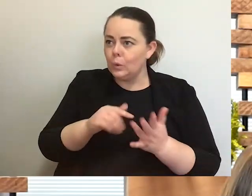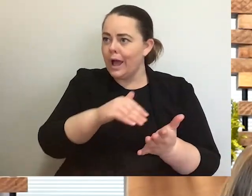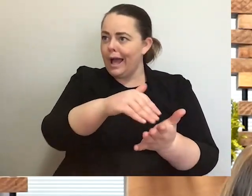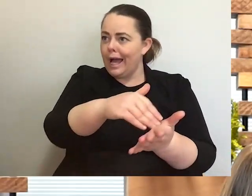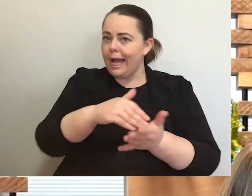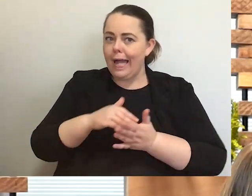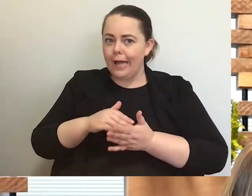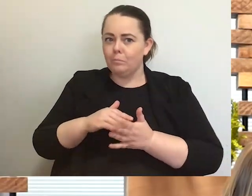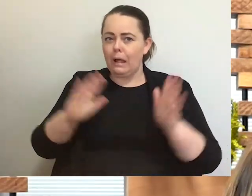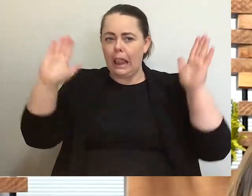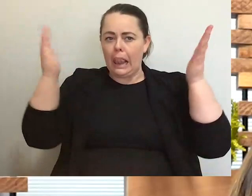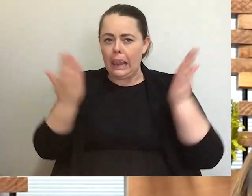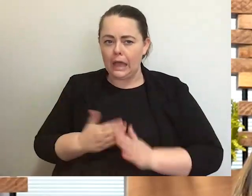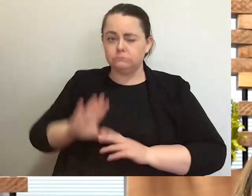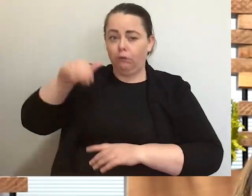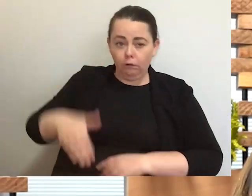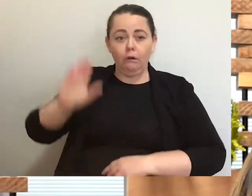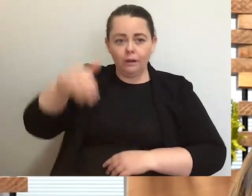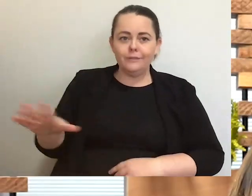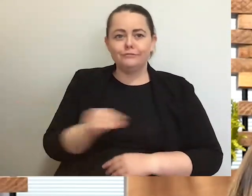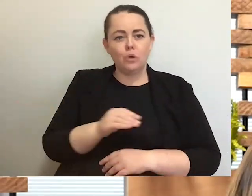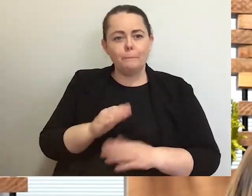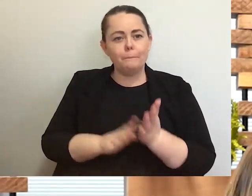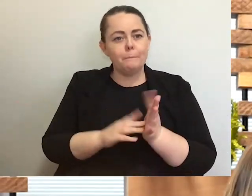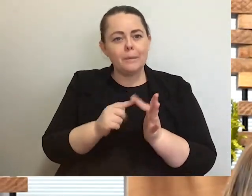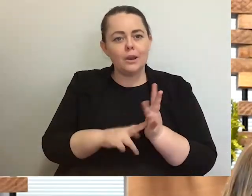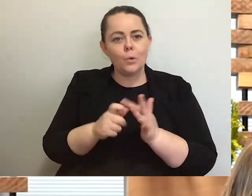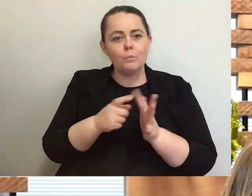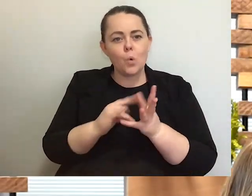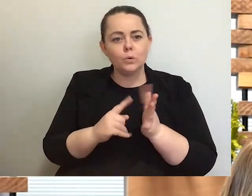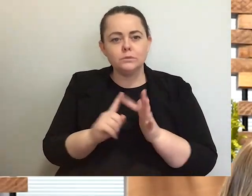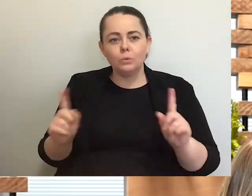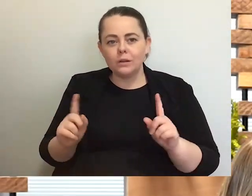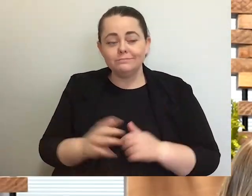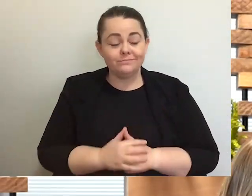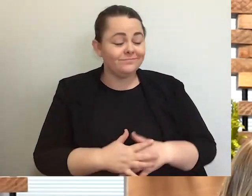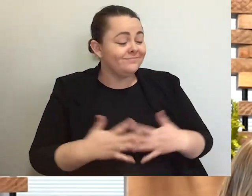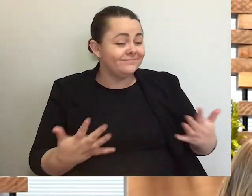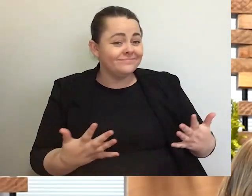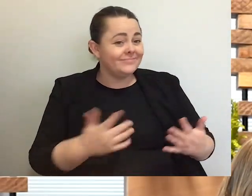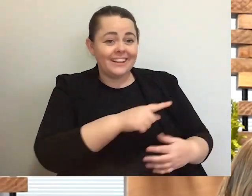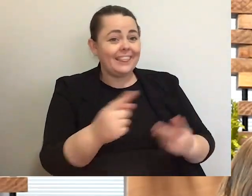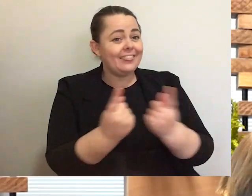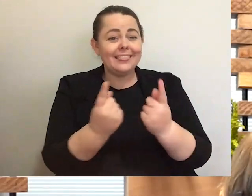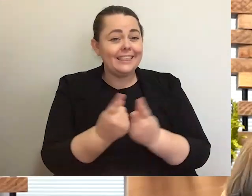I think that the sort of things that can impact on the symptoms are all of the things we know we really should be doing anyway, Karen.